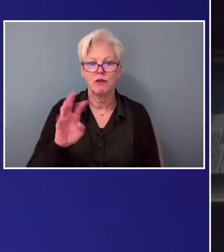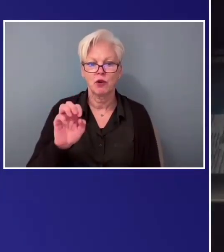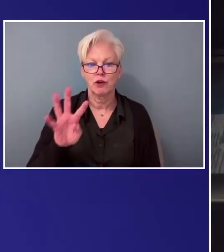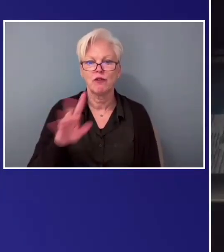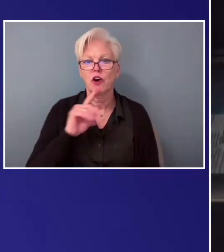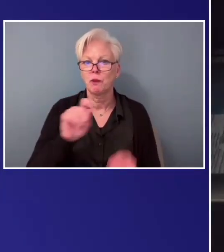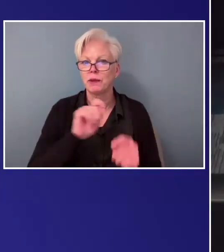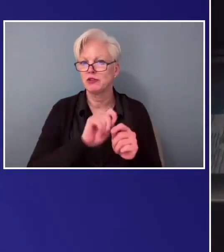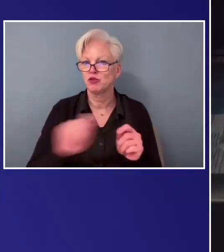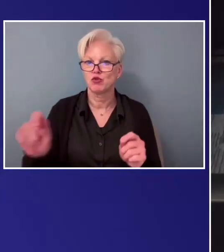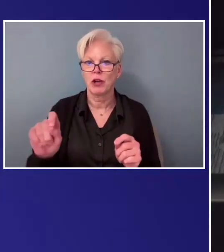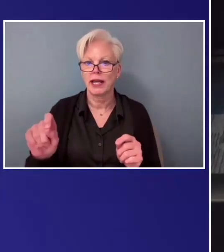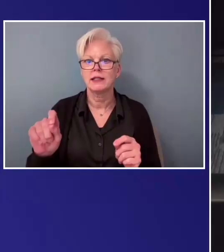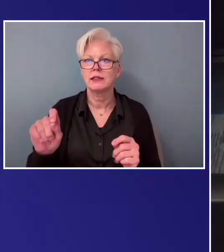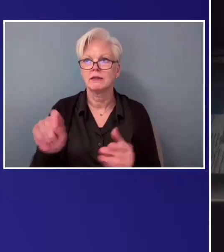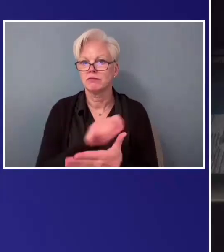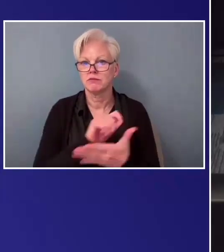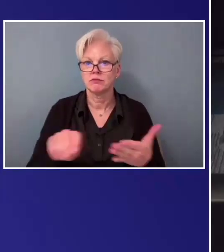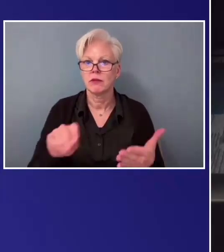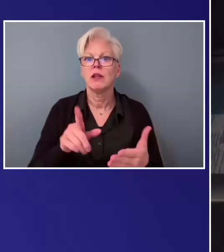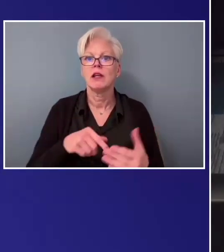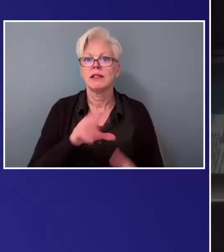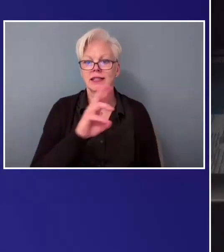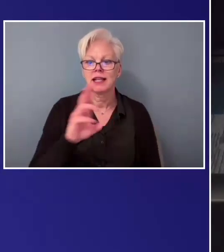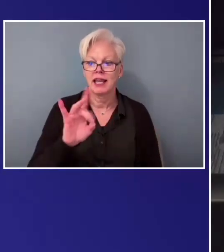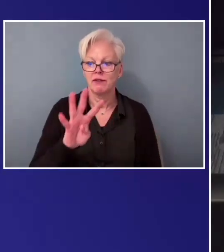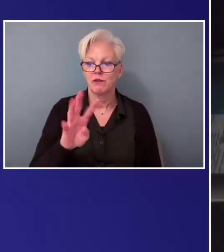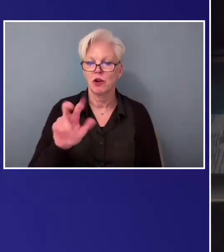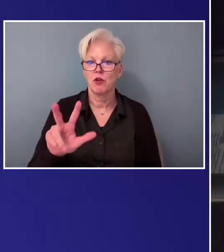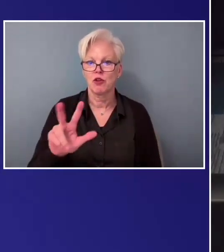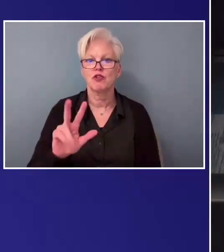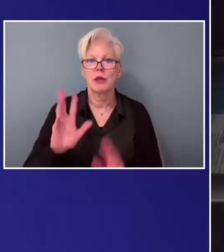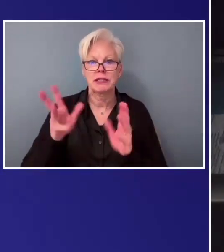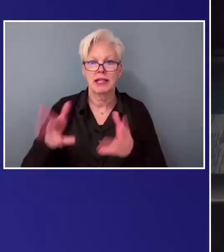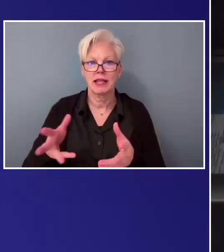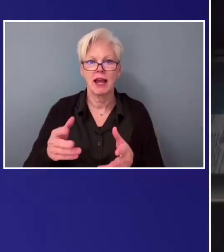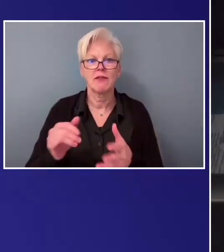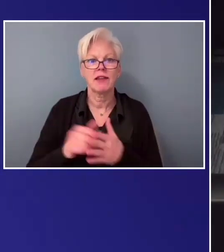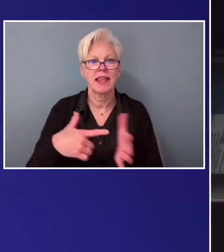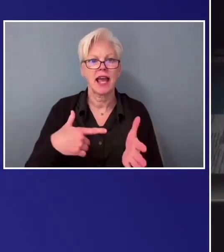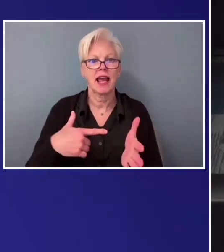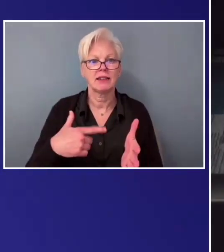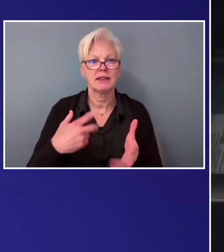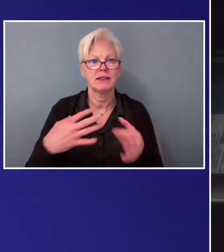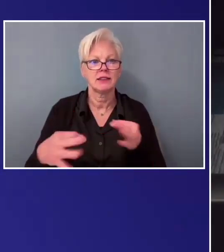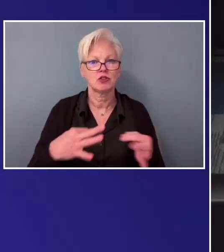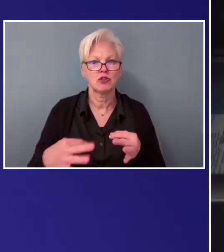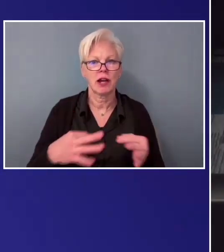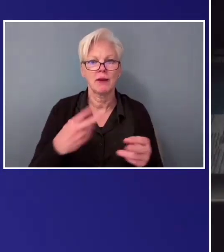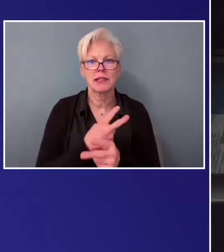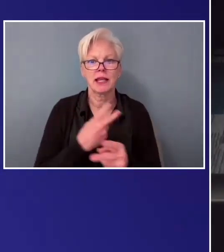668.403, which is describing the calculation of debt-to-earnings rates. Is that intentional?